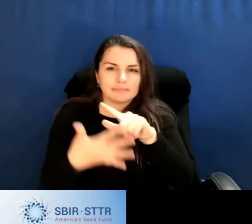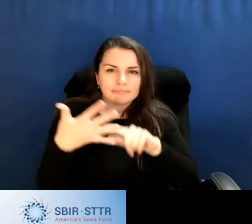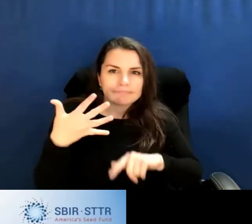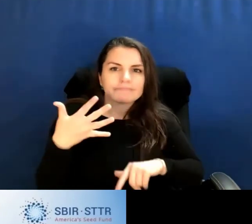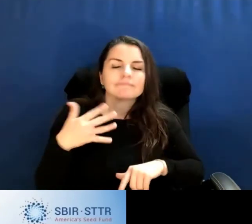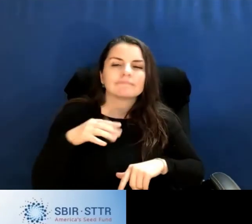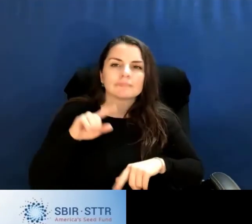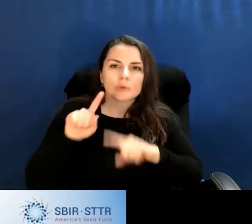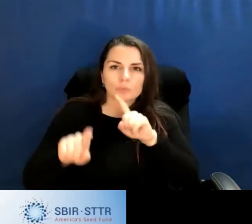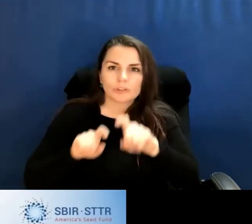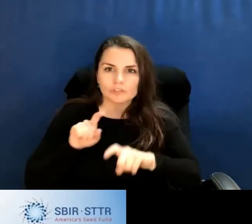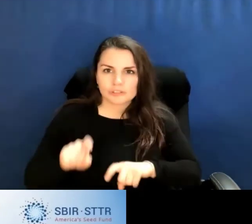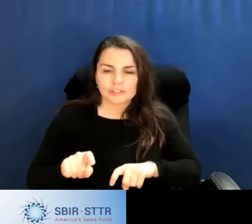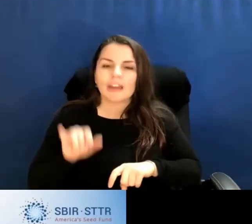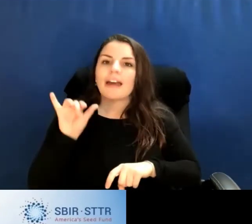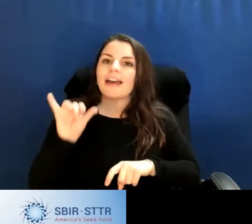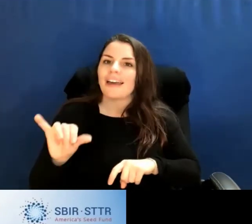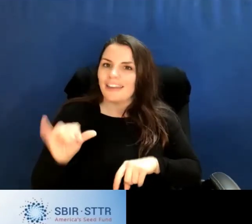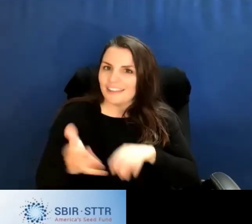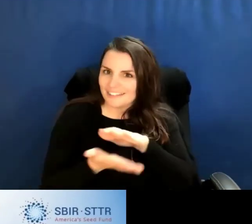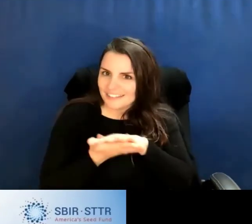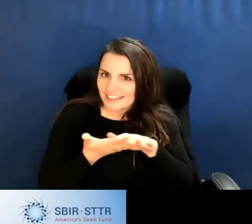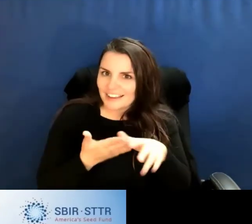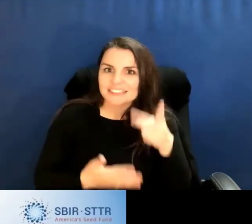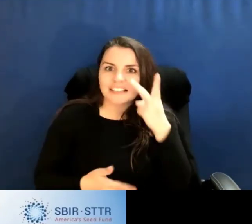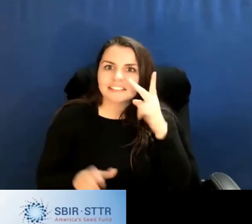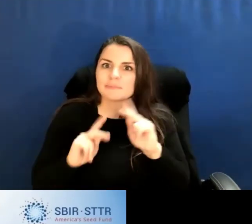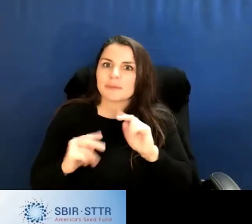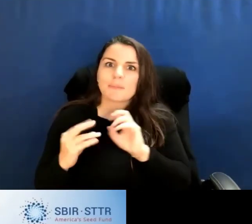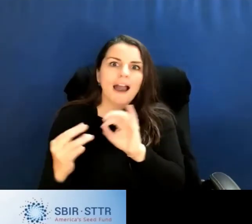I see these sparks of lively discussion with Steven Goldner.